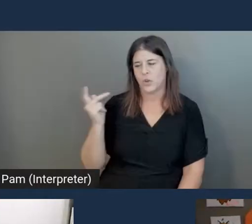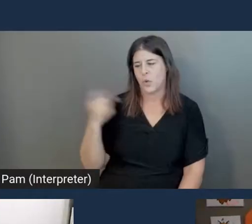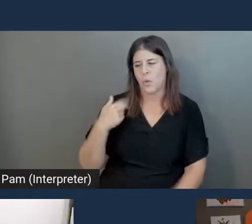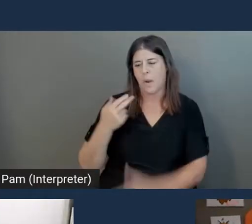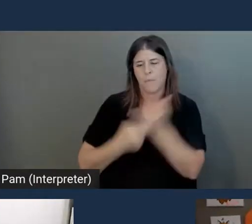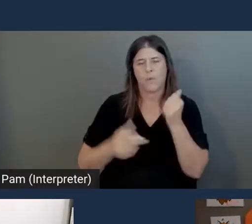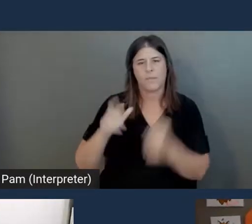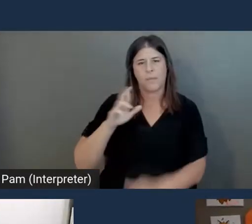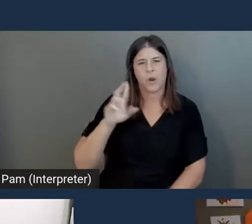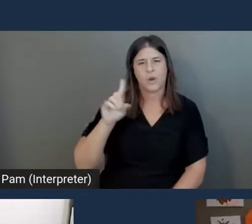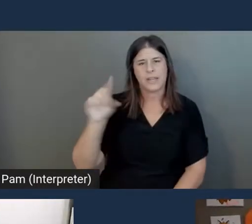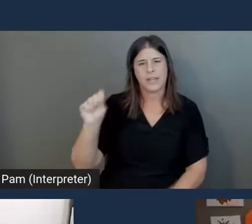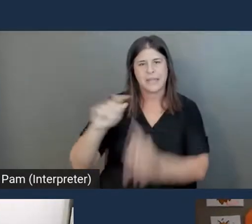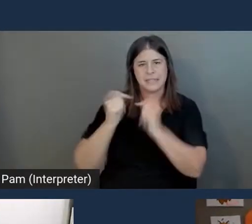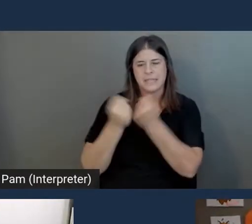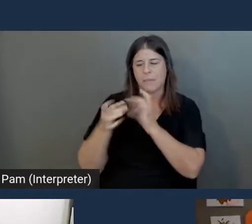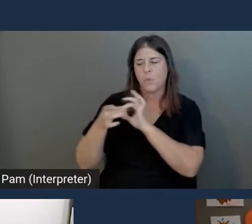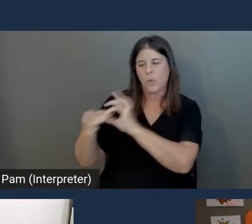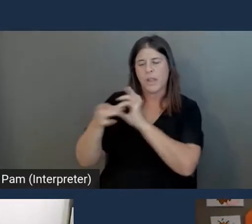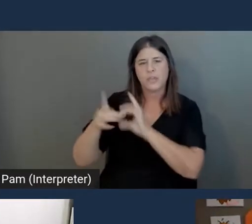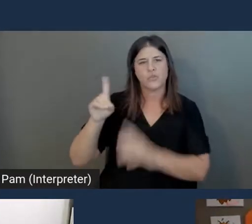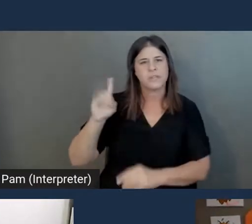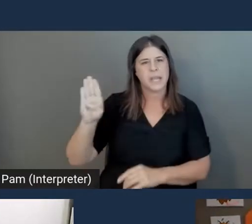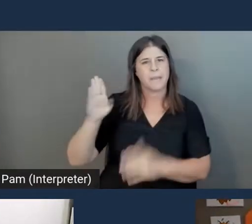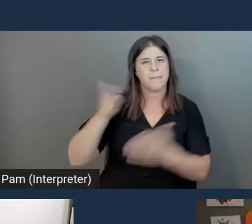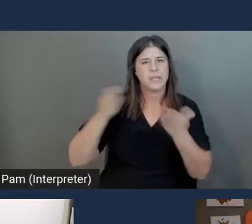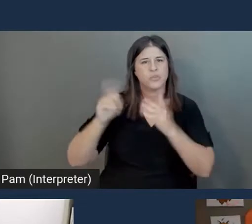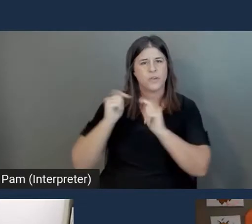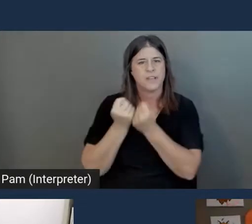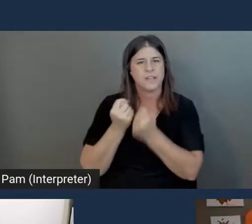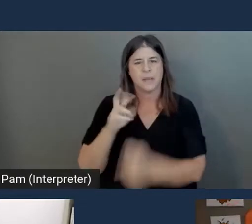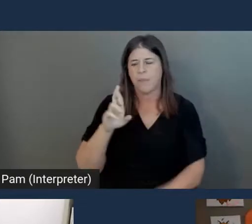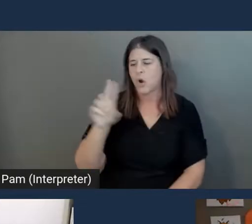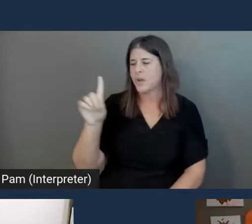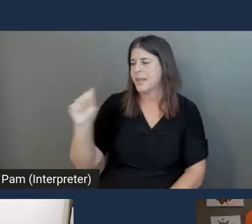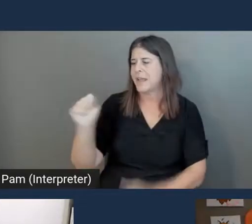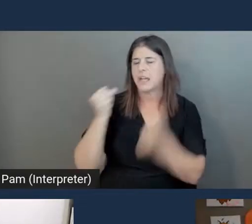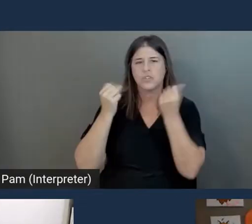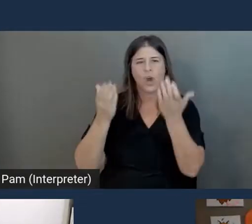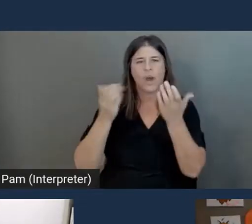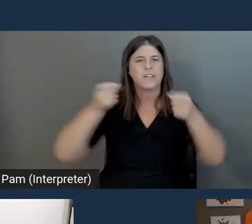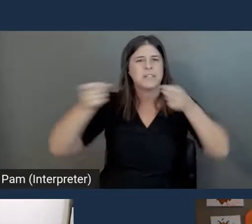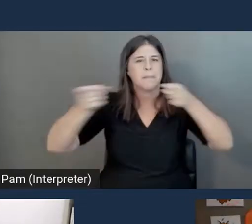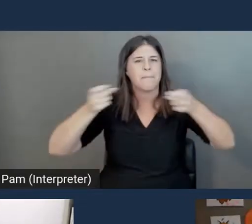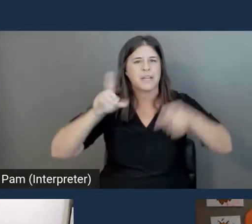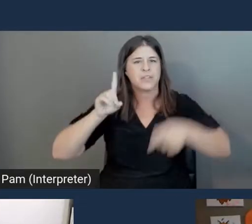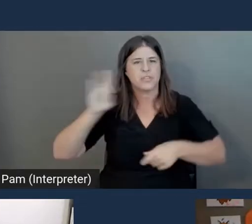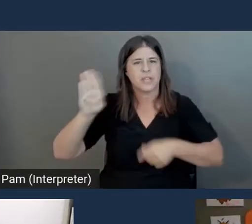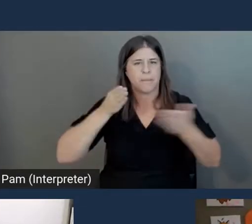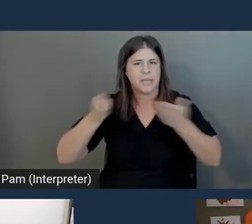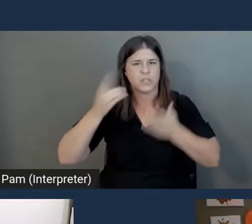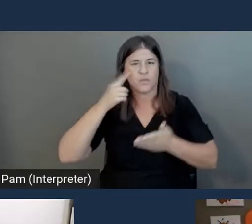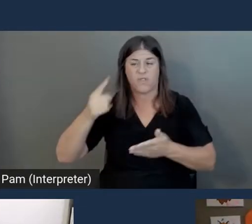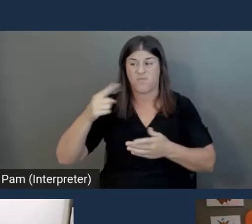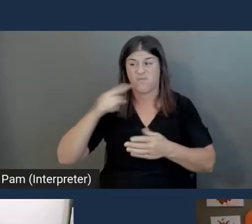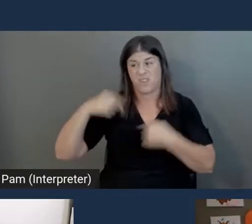relational database service team. And RDS offers managed database service for quite a while now actually.